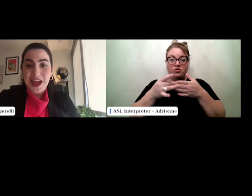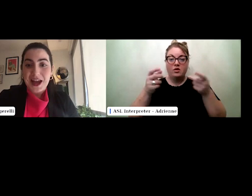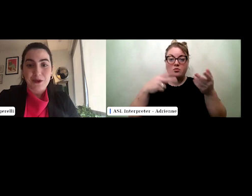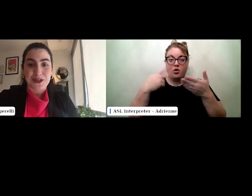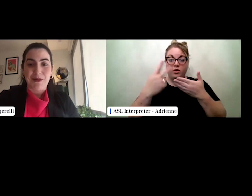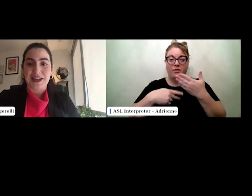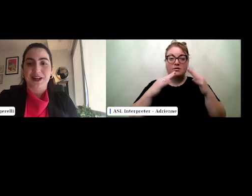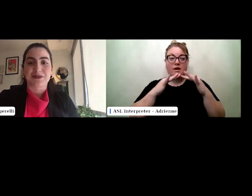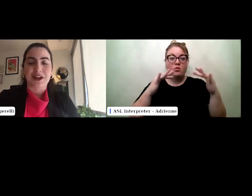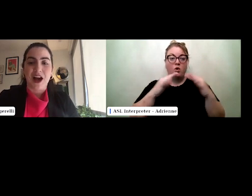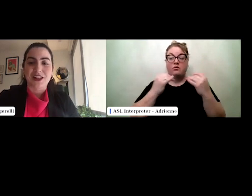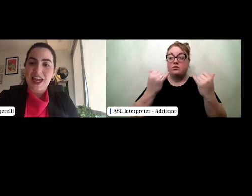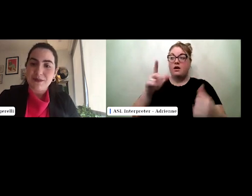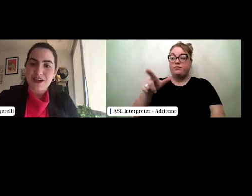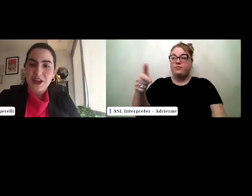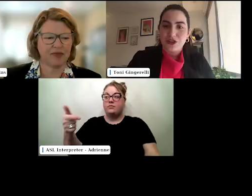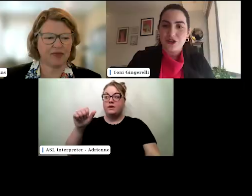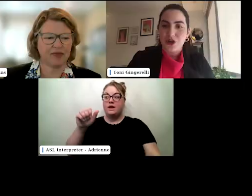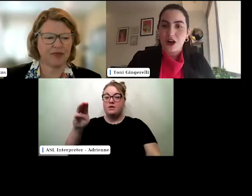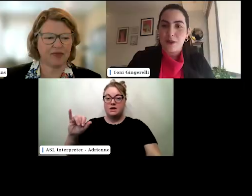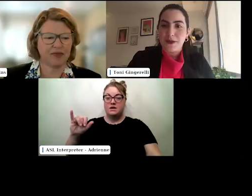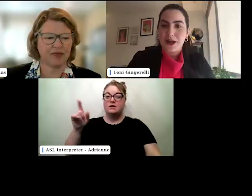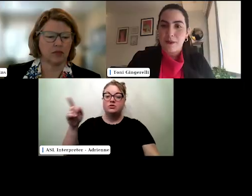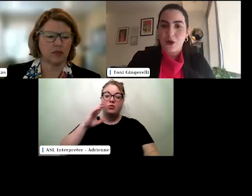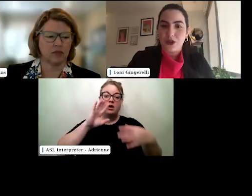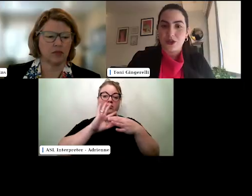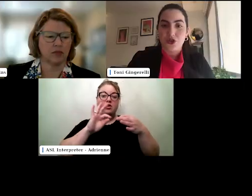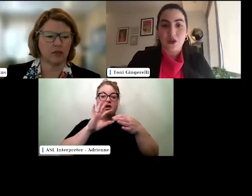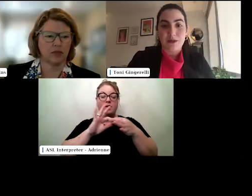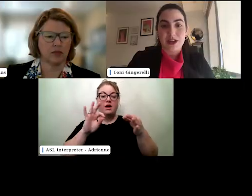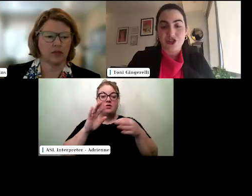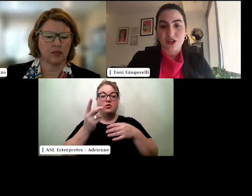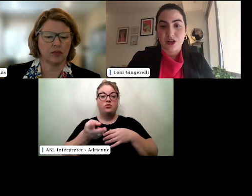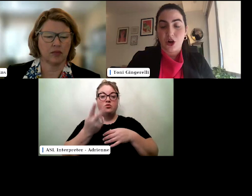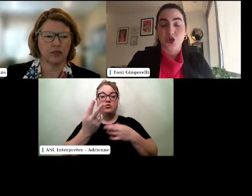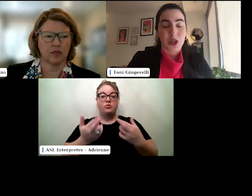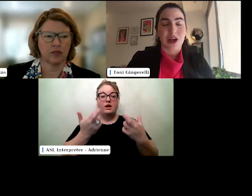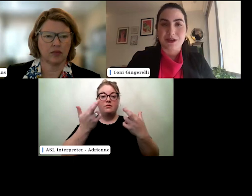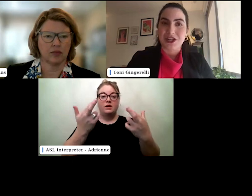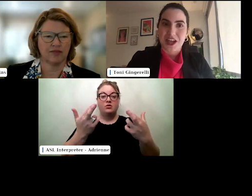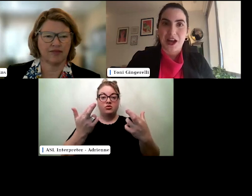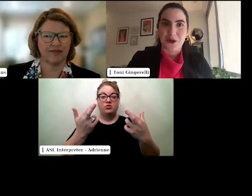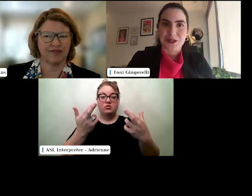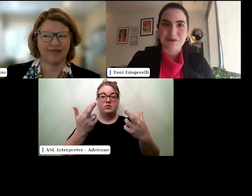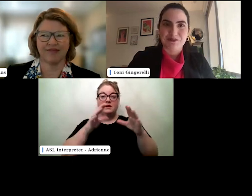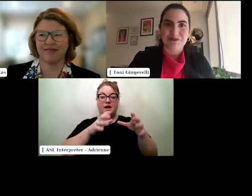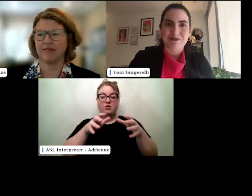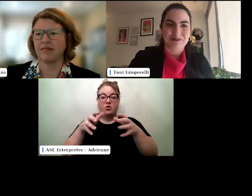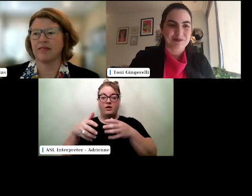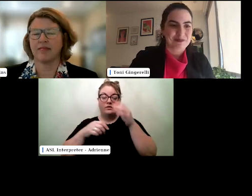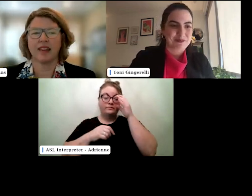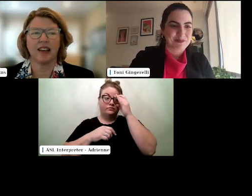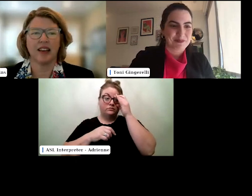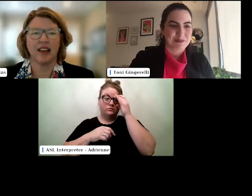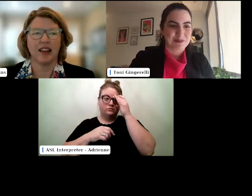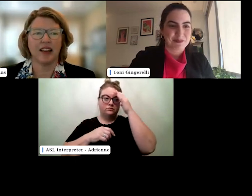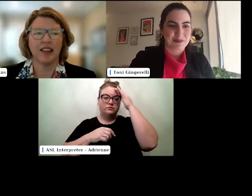With that I'm going to pass it on to my colleague, Amy, to talk a bit about the 2 recommendation or 2 other recommendation categories.